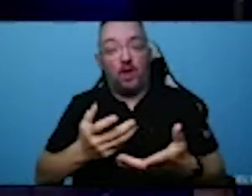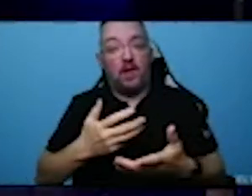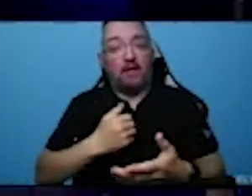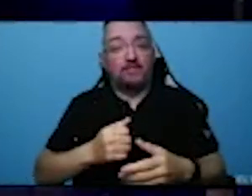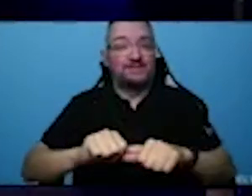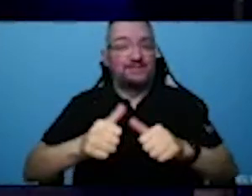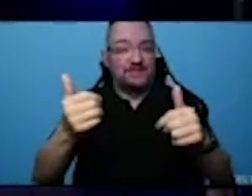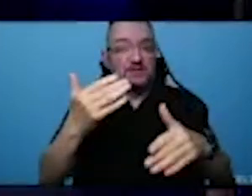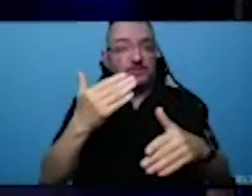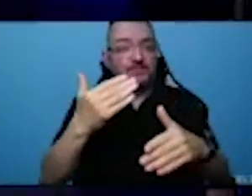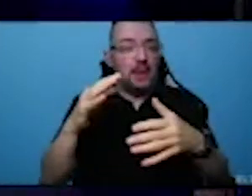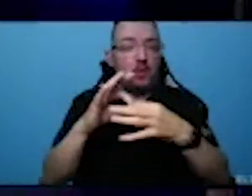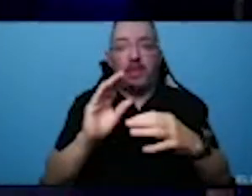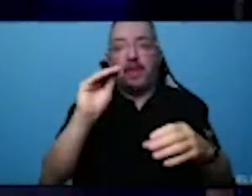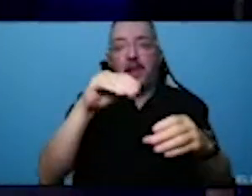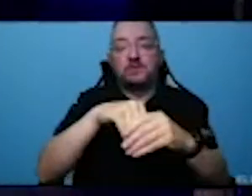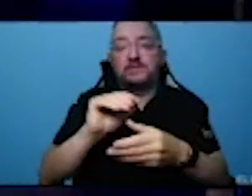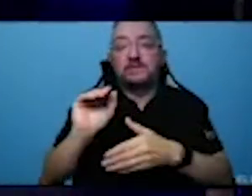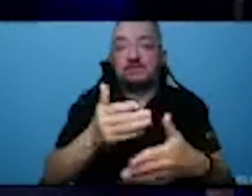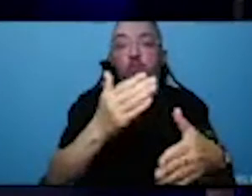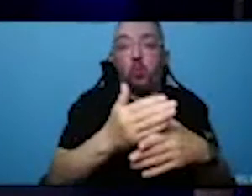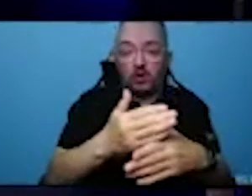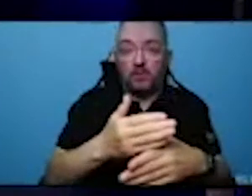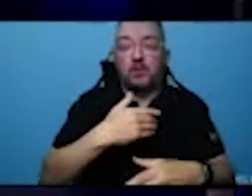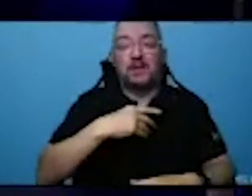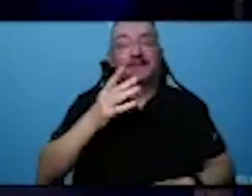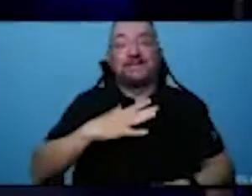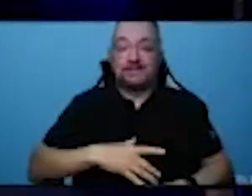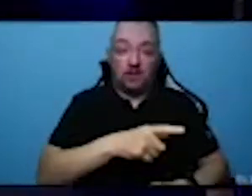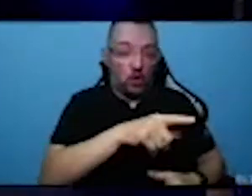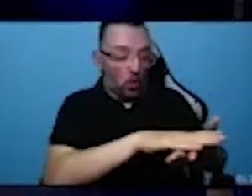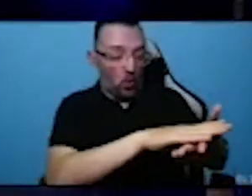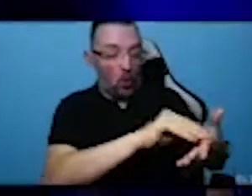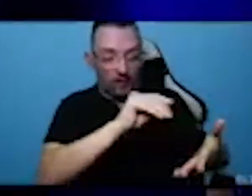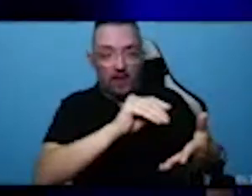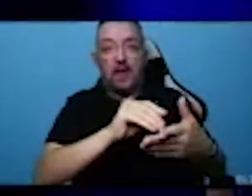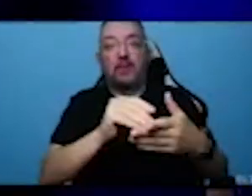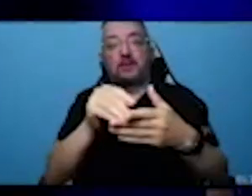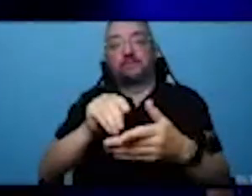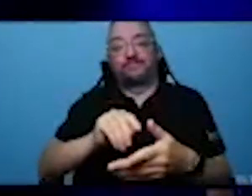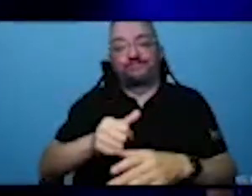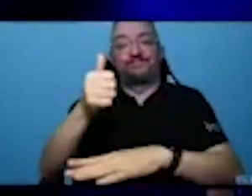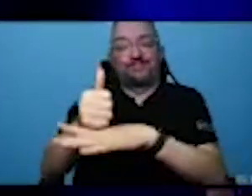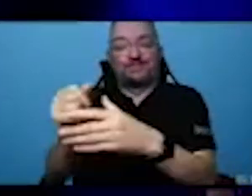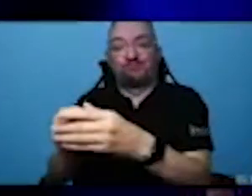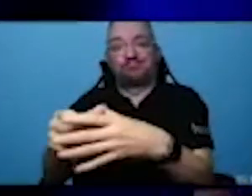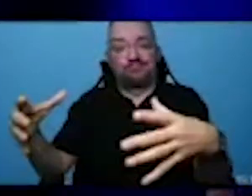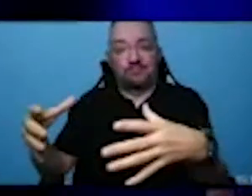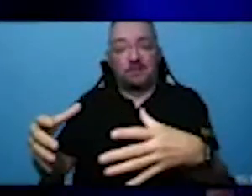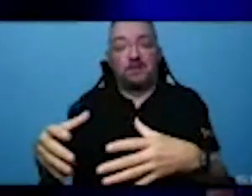but we have to replicate and scale. And finally, the the idea of all three sectors. And again, that's been touched on already.